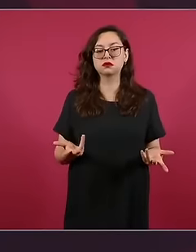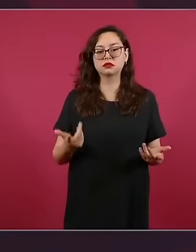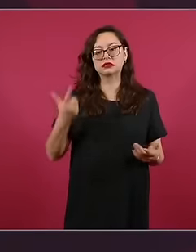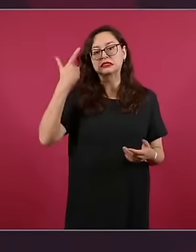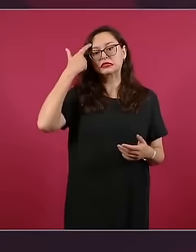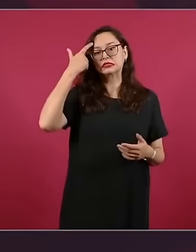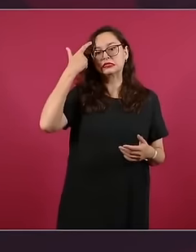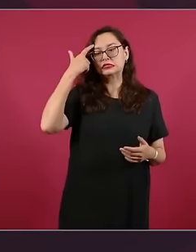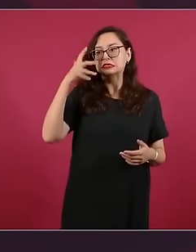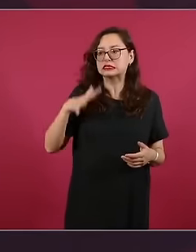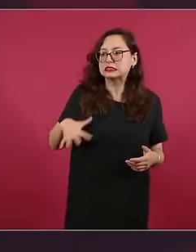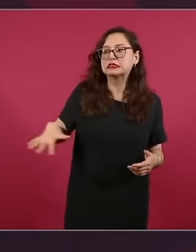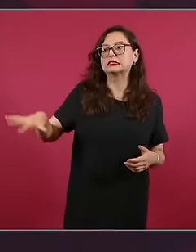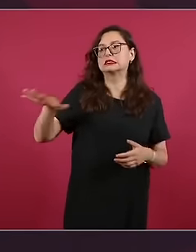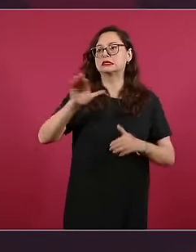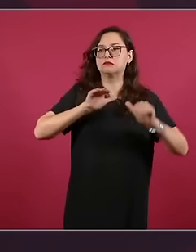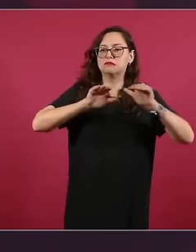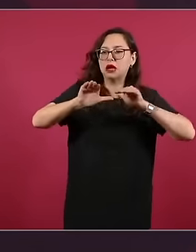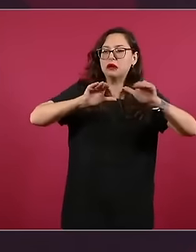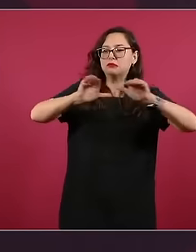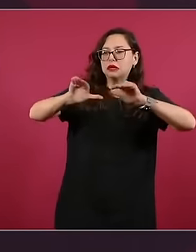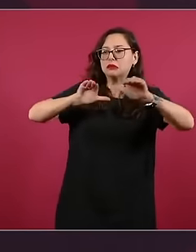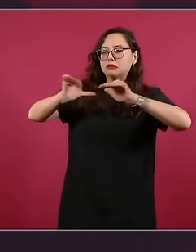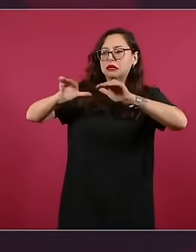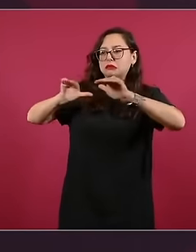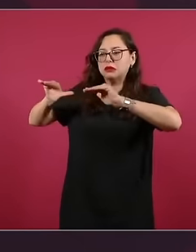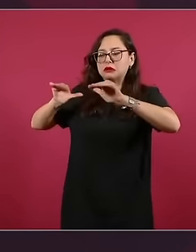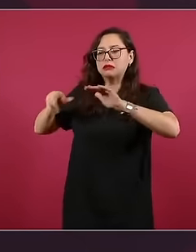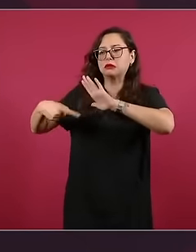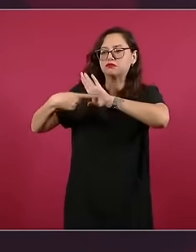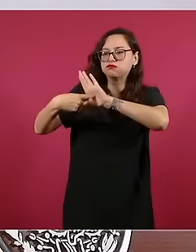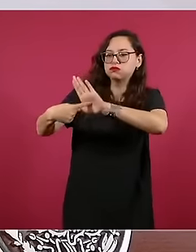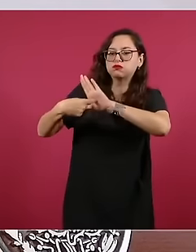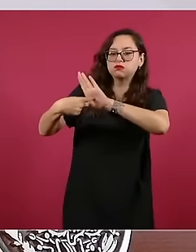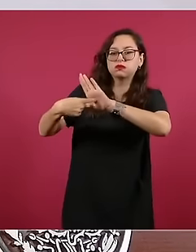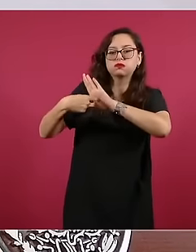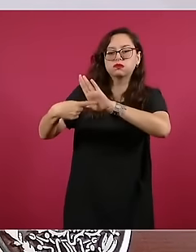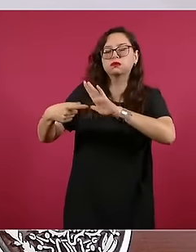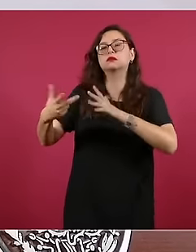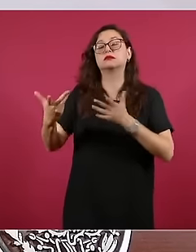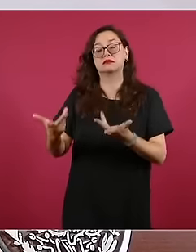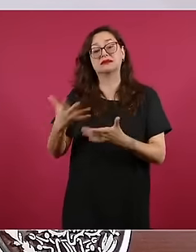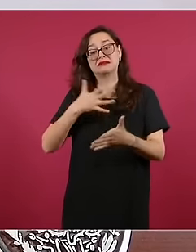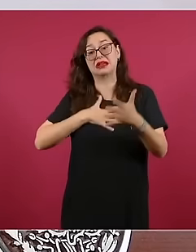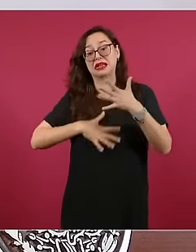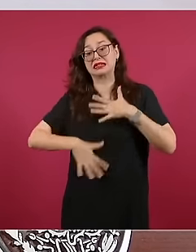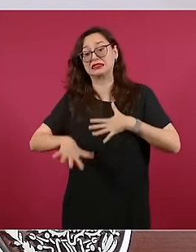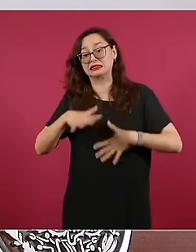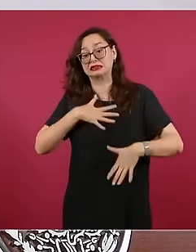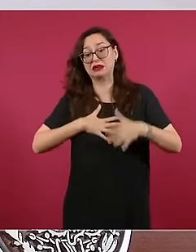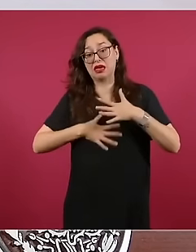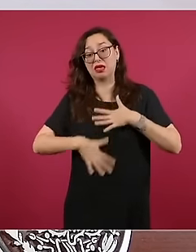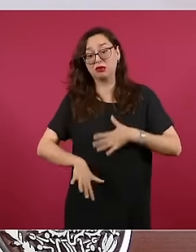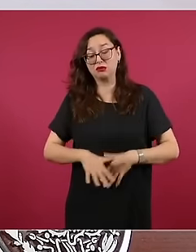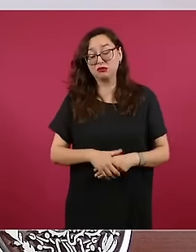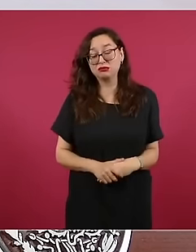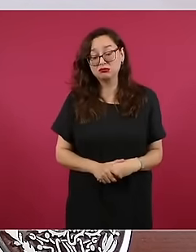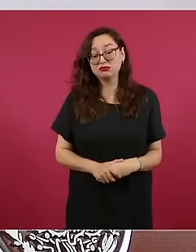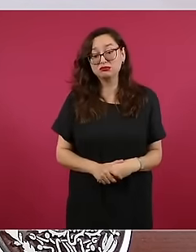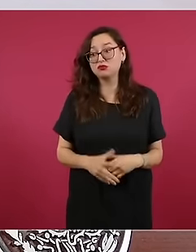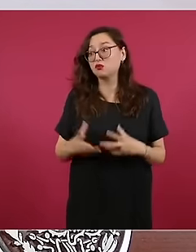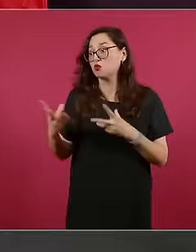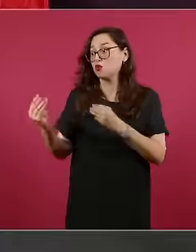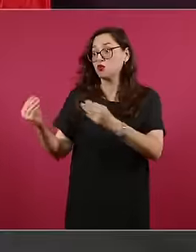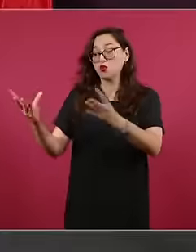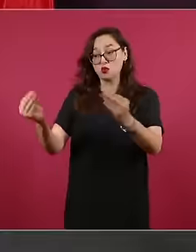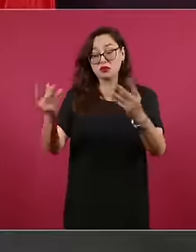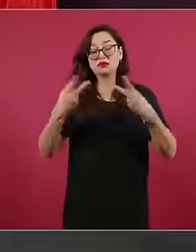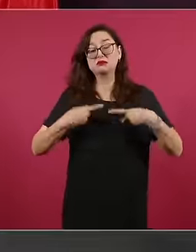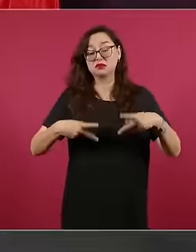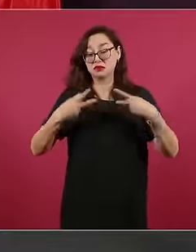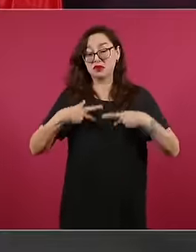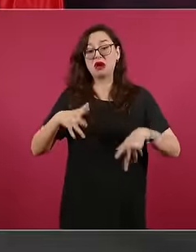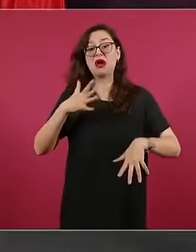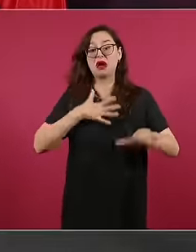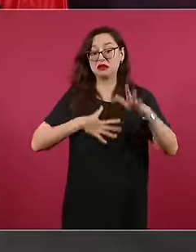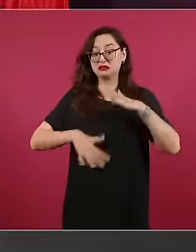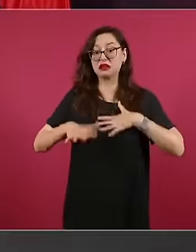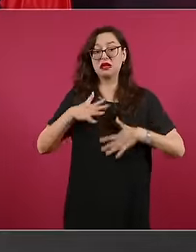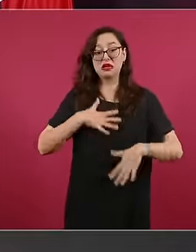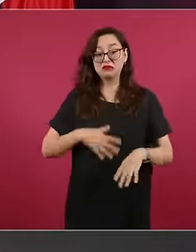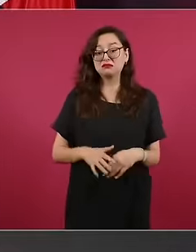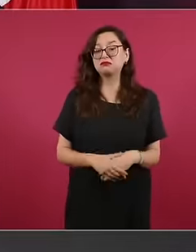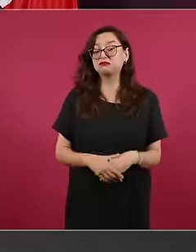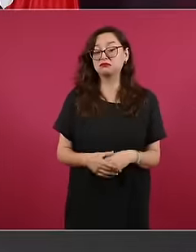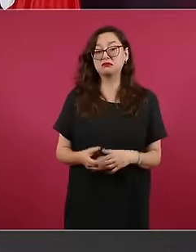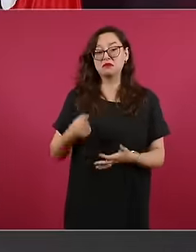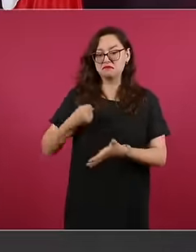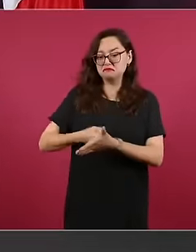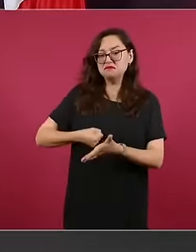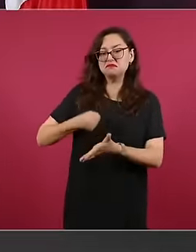consciences and many fatigues of many people of those who came before us who were precursors